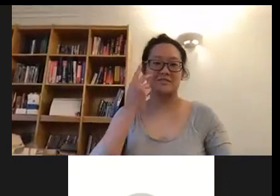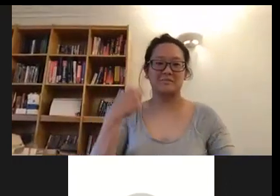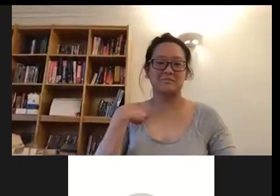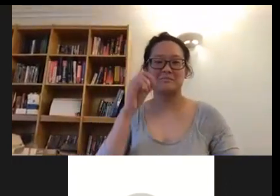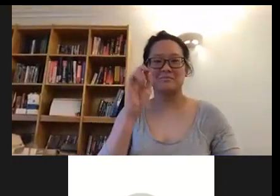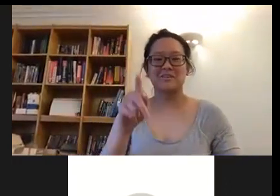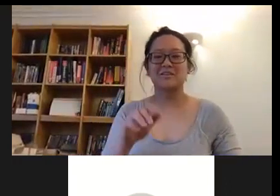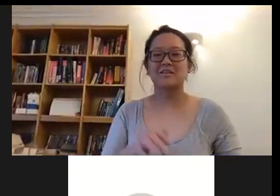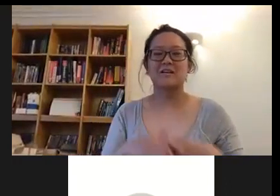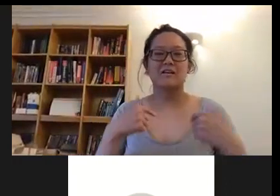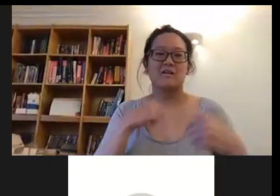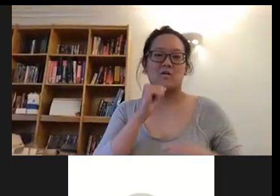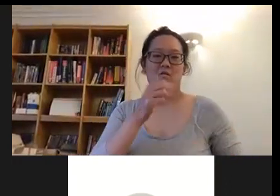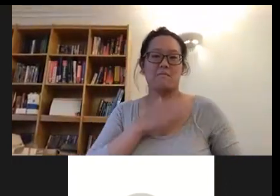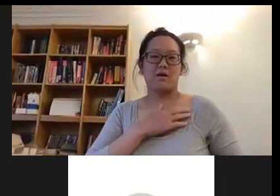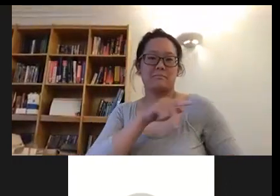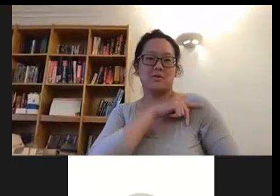Hi. Can you see me all right?